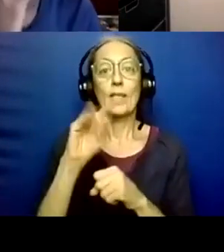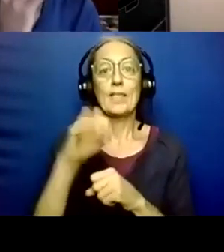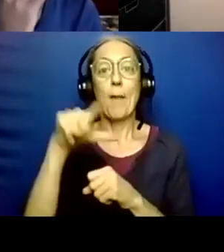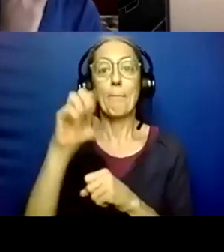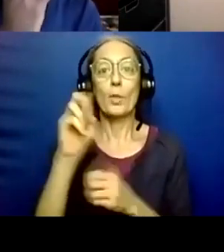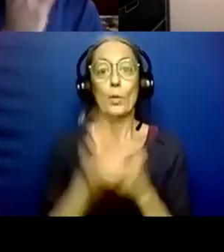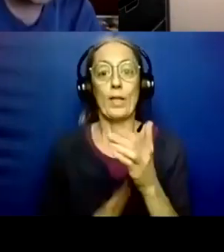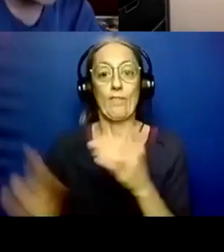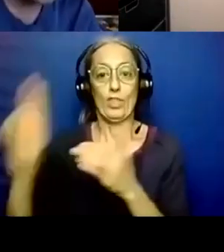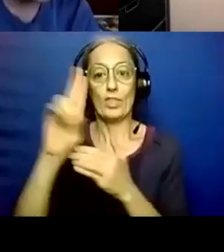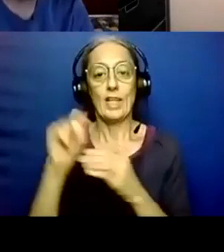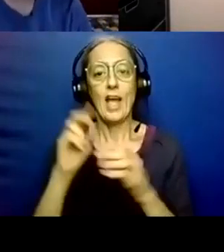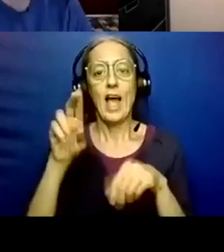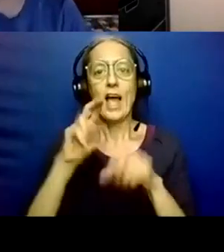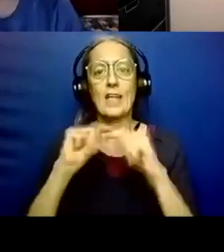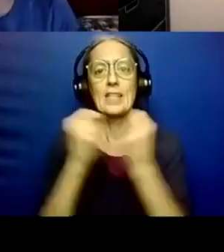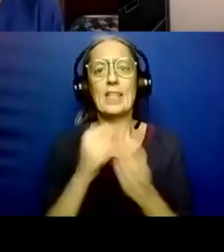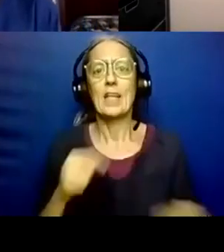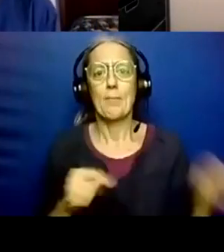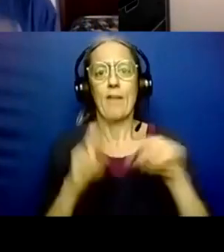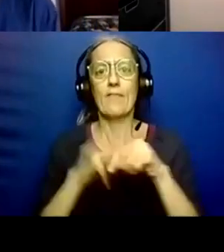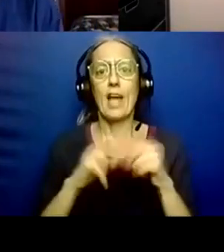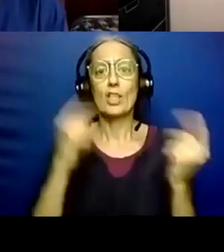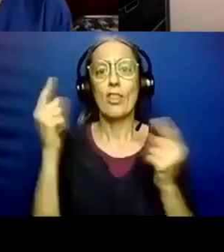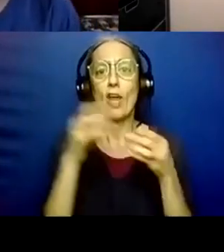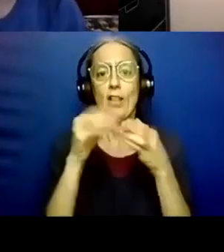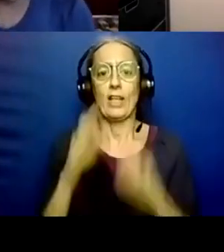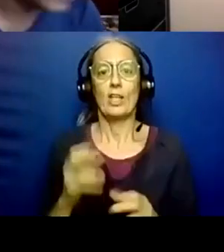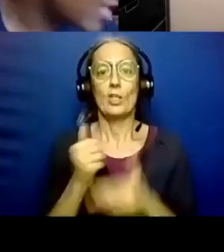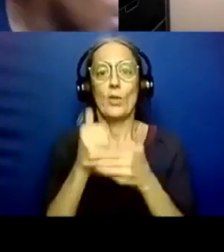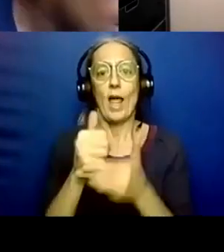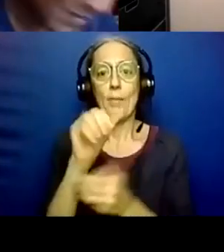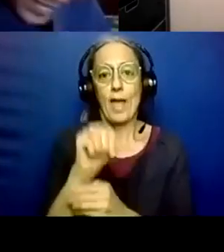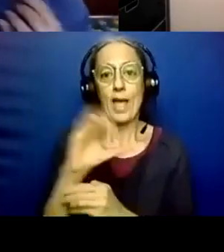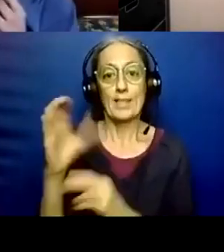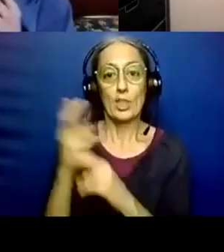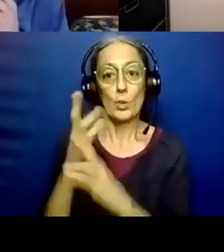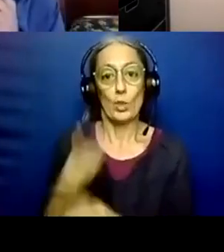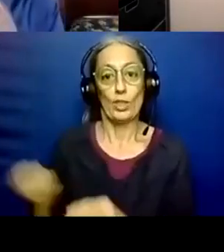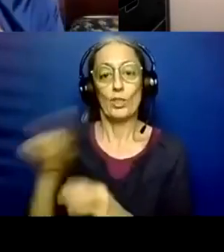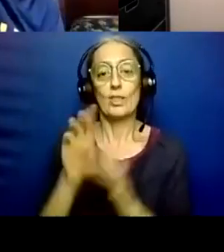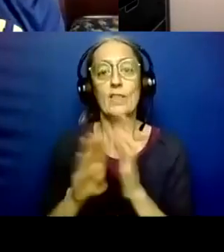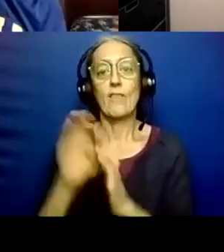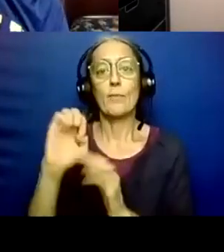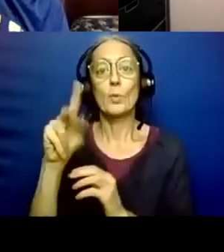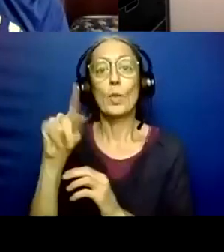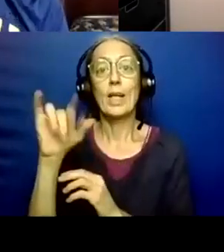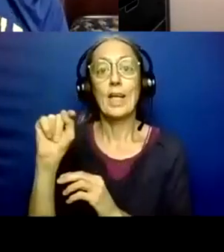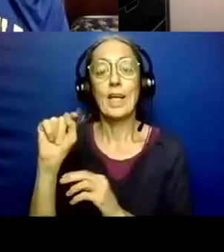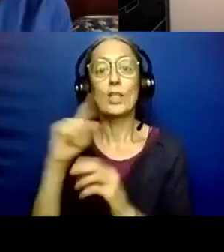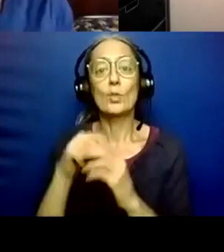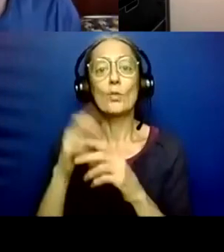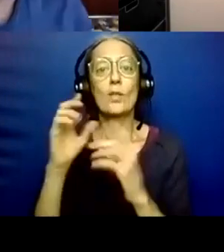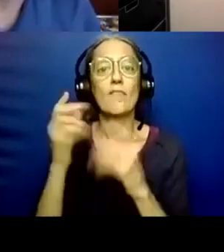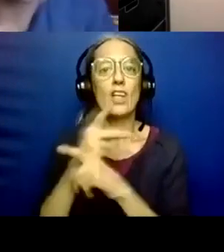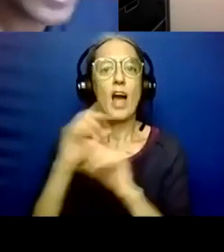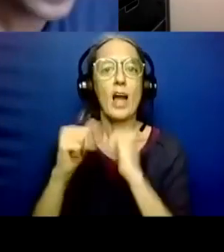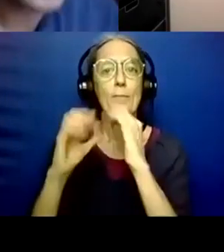of national thought leaders to help AAC users develop toolkits for how to communicate with their doctors and nurses.